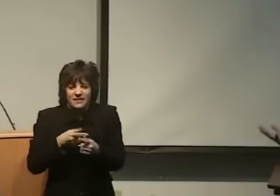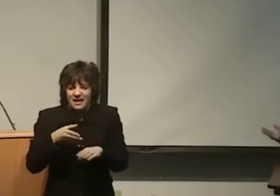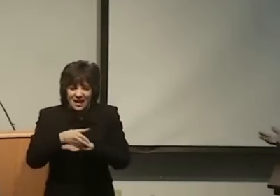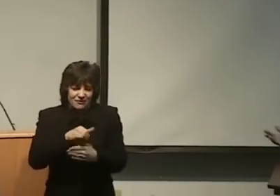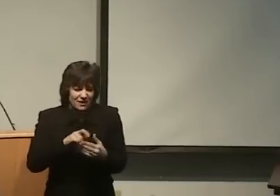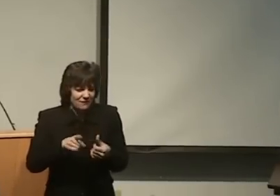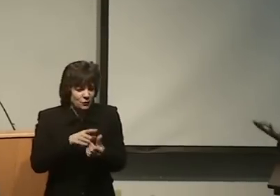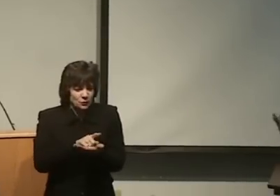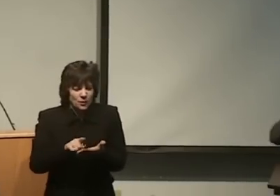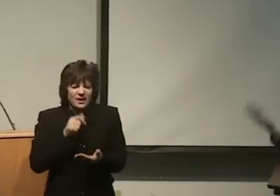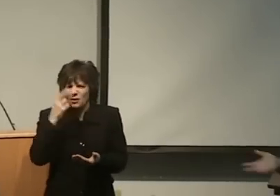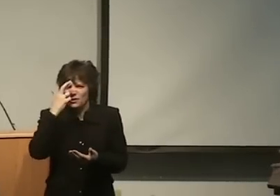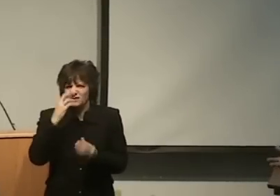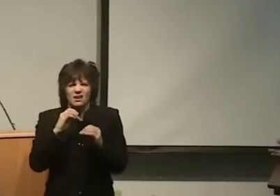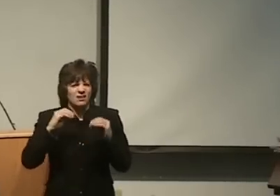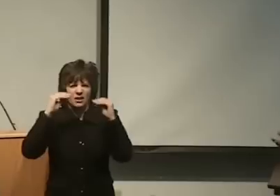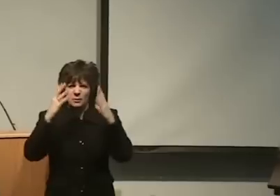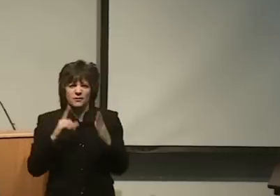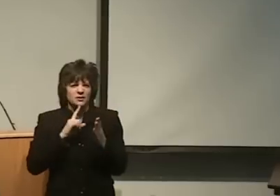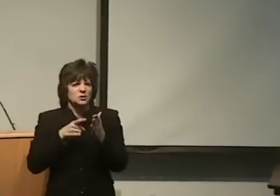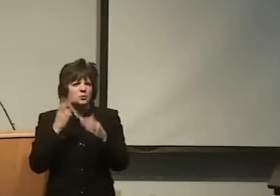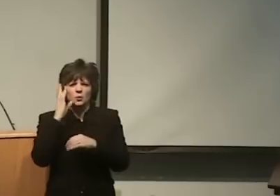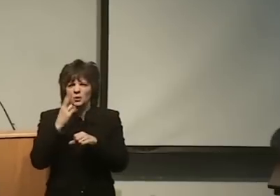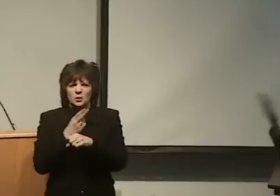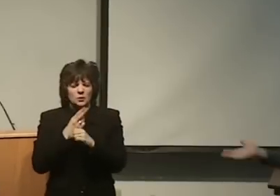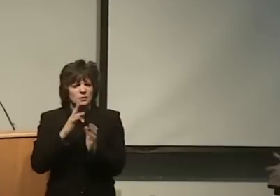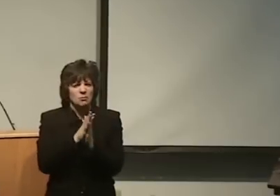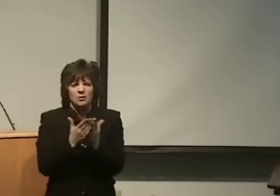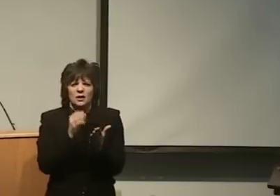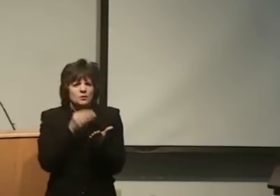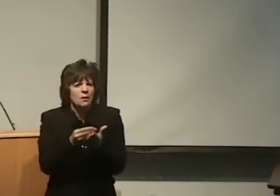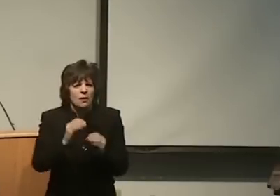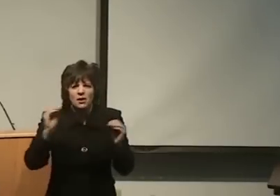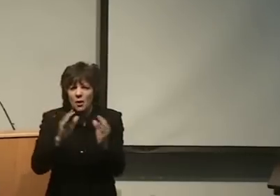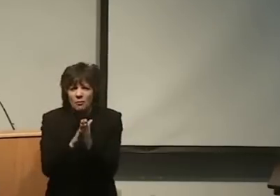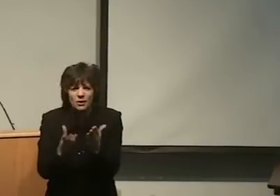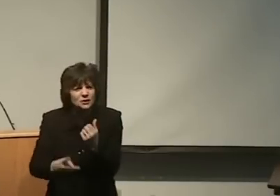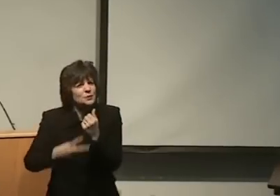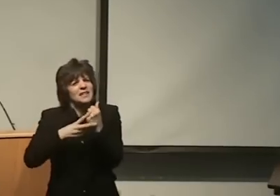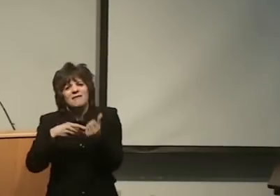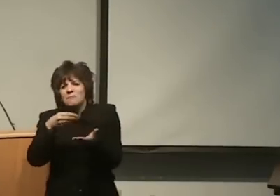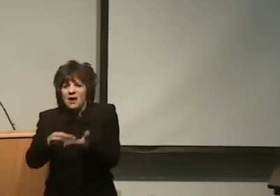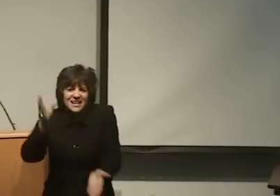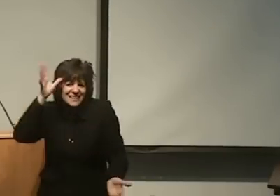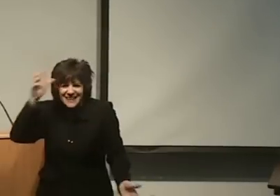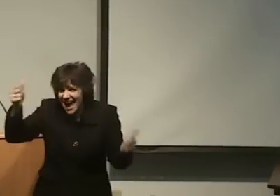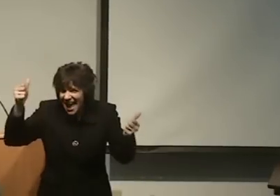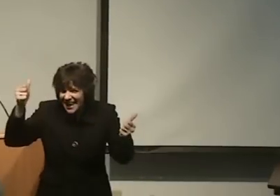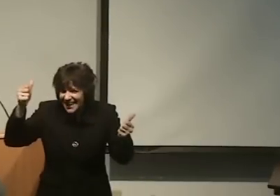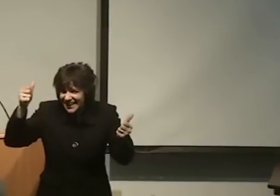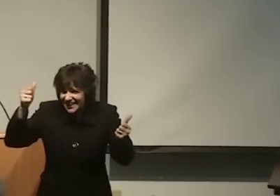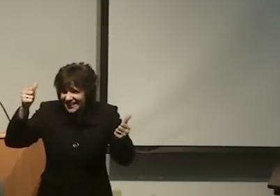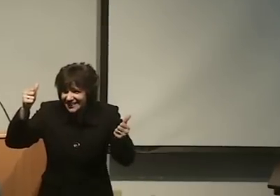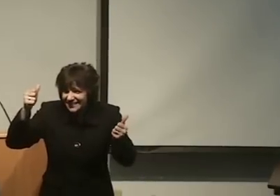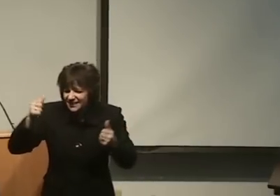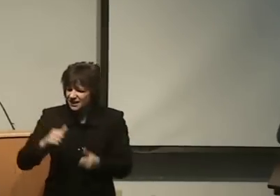of my professors were going to use the reading, so I didn't buy any books, you saved money! That's literally how they think.